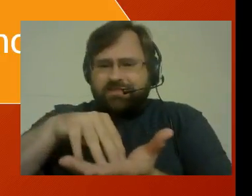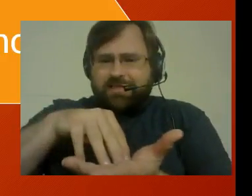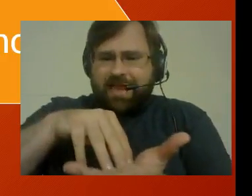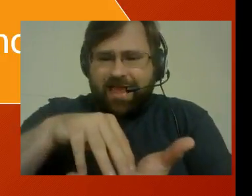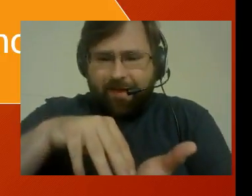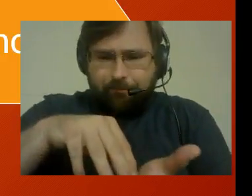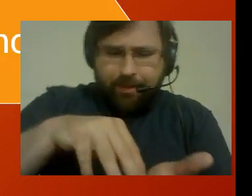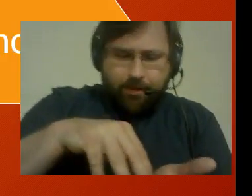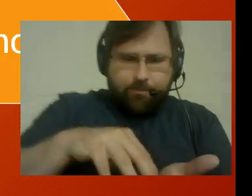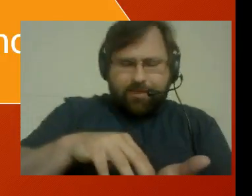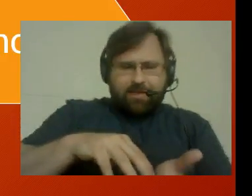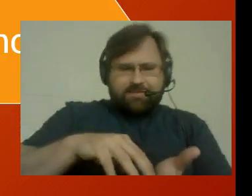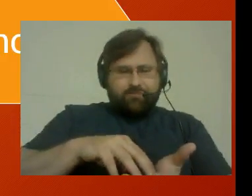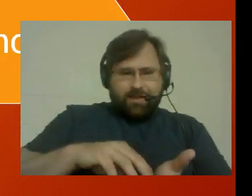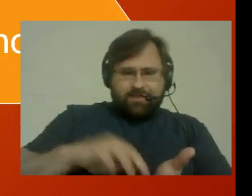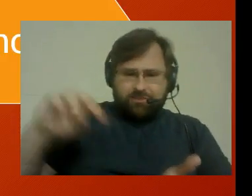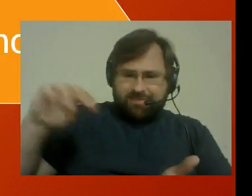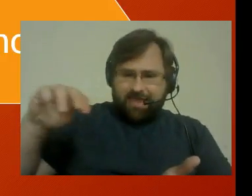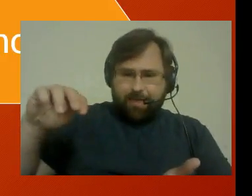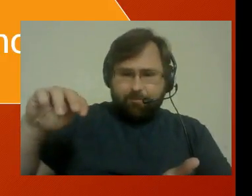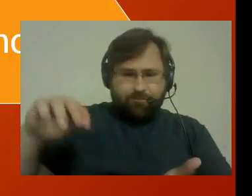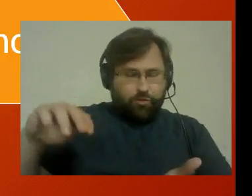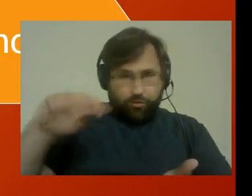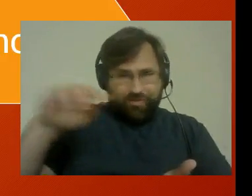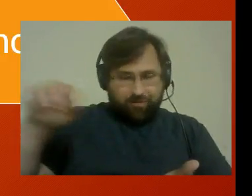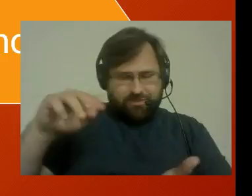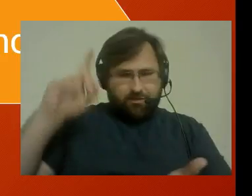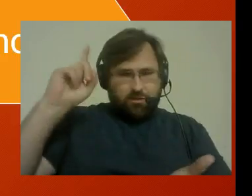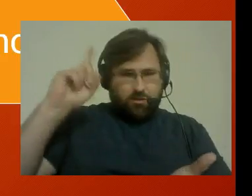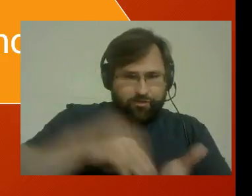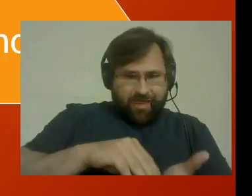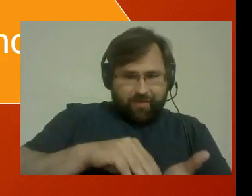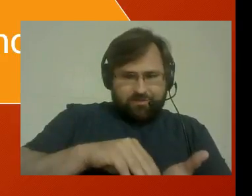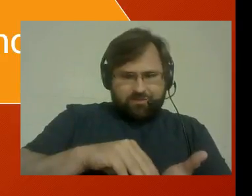this was an M because in French it was an M for the word thousand one thousand